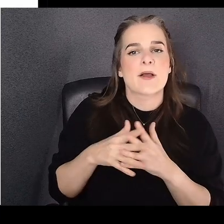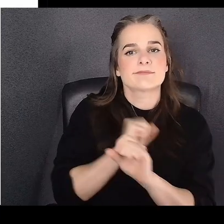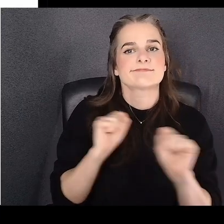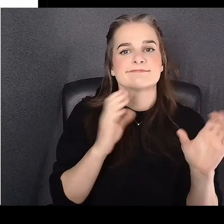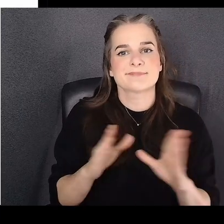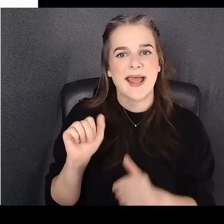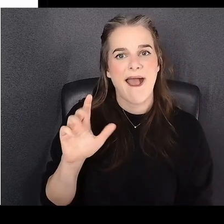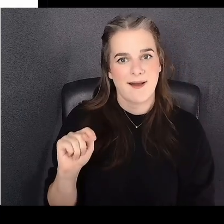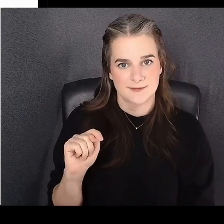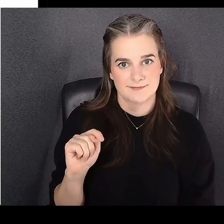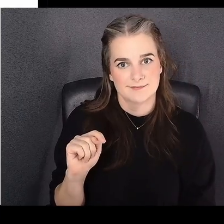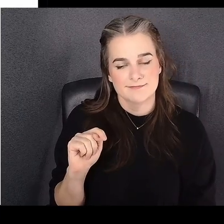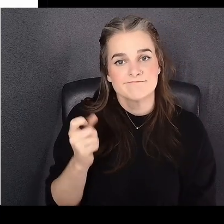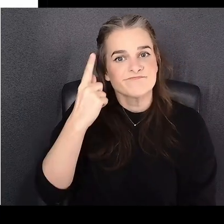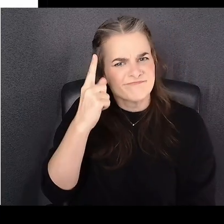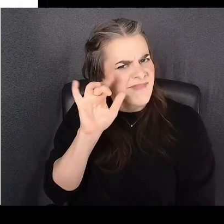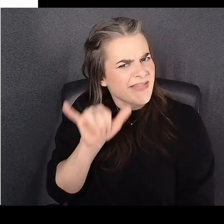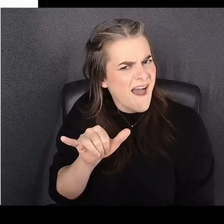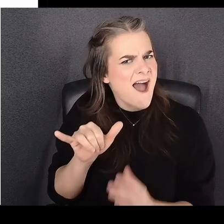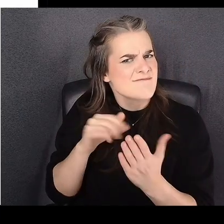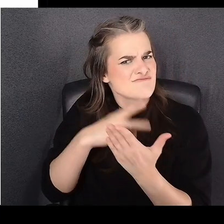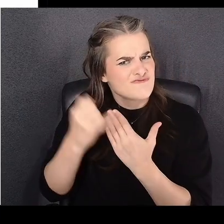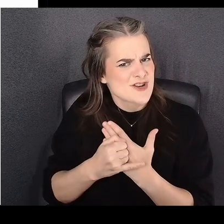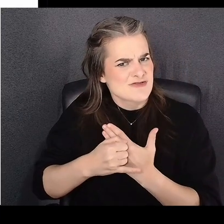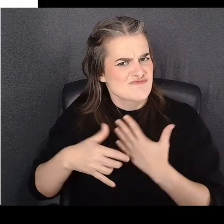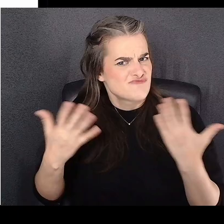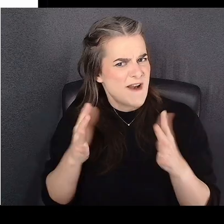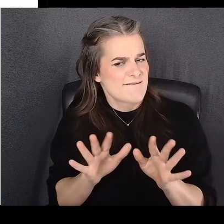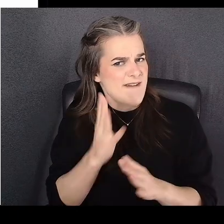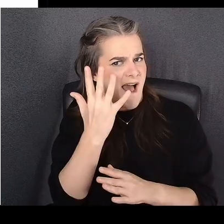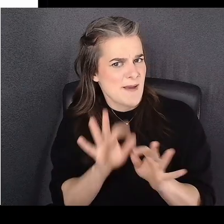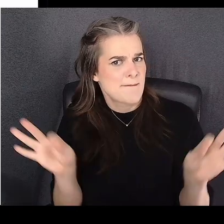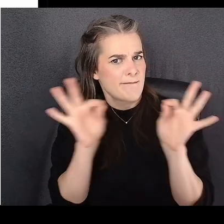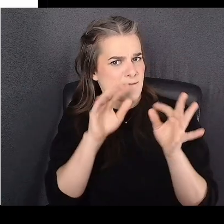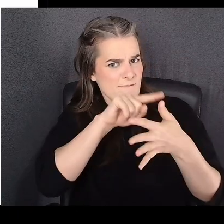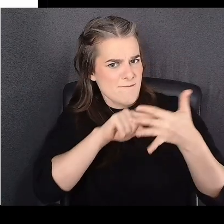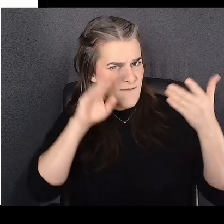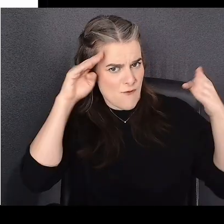The Pennsylvania Tech Accelerator project includes five major focus areas: training